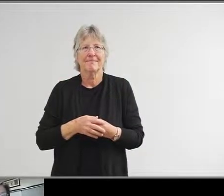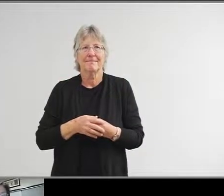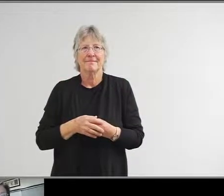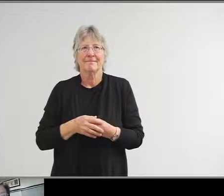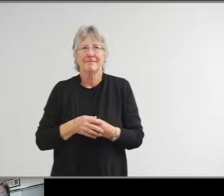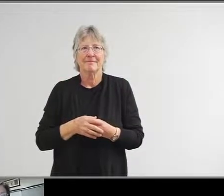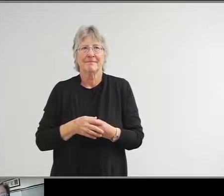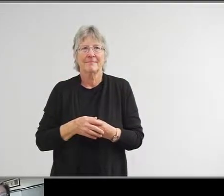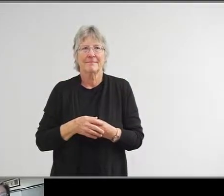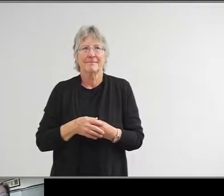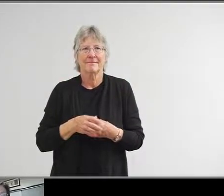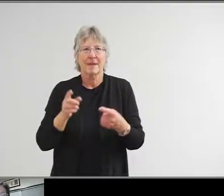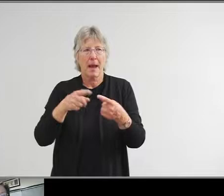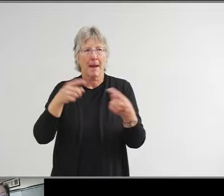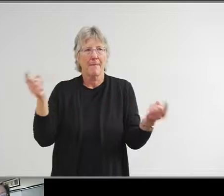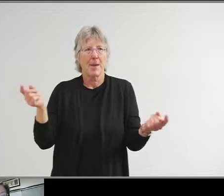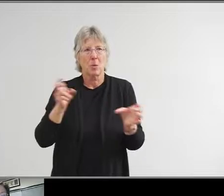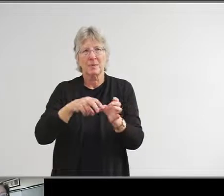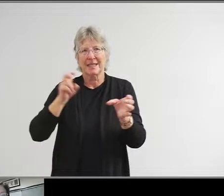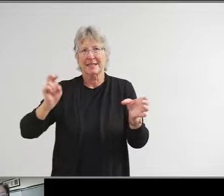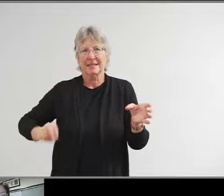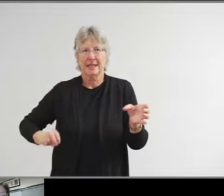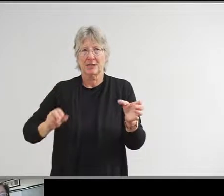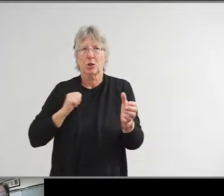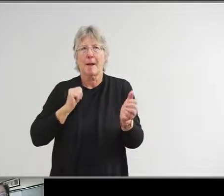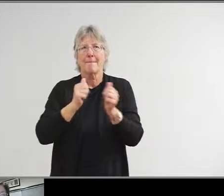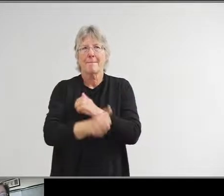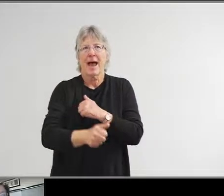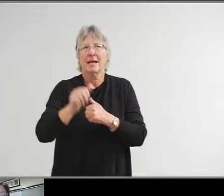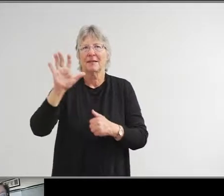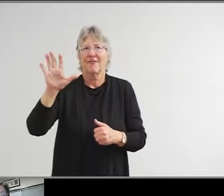Opposed abstentions passes five, zero.